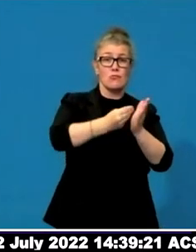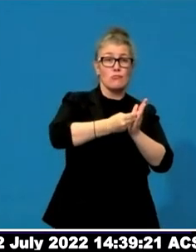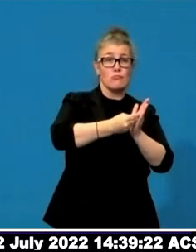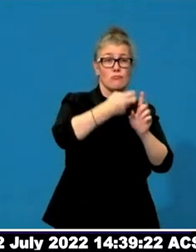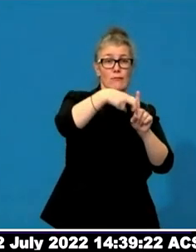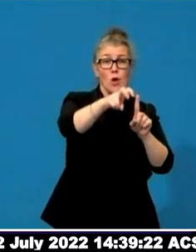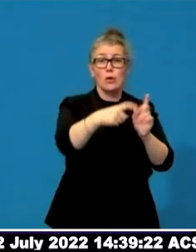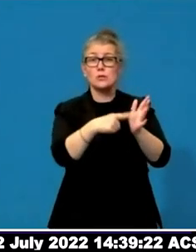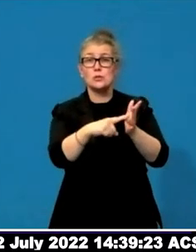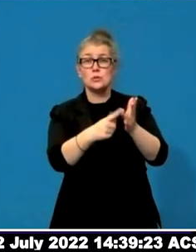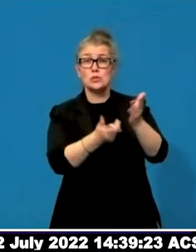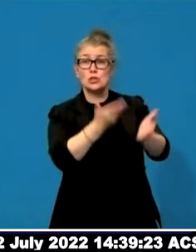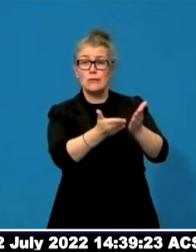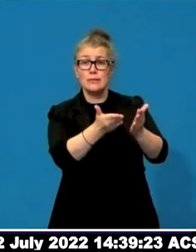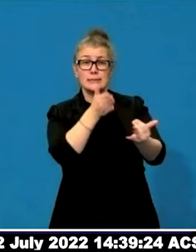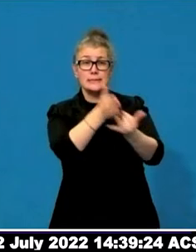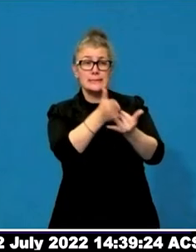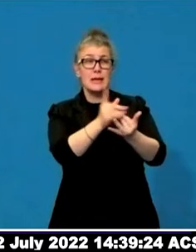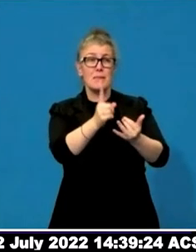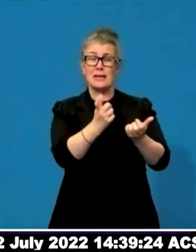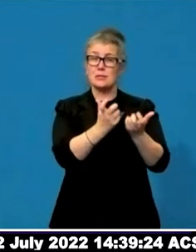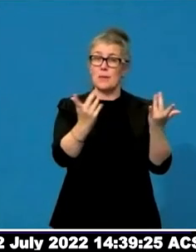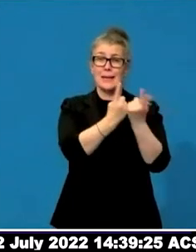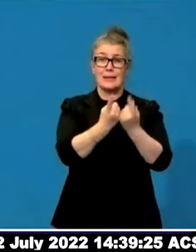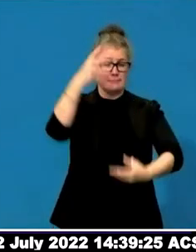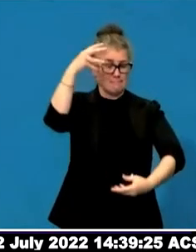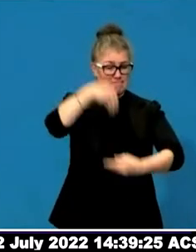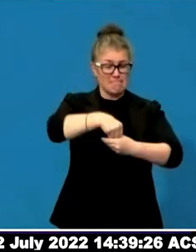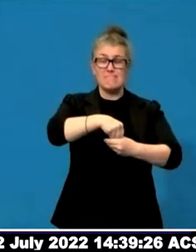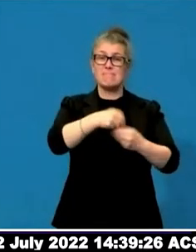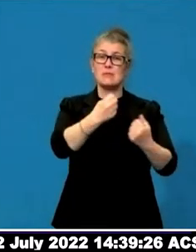but there's just so much more entrenched in support coordination than I think people understand.